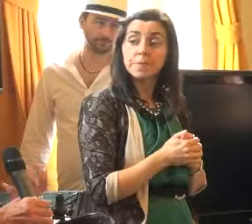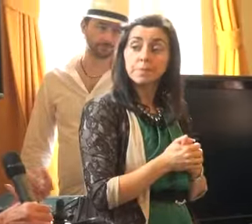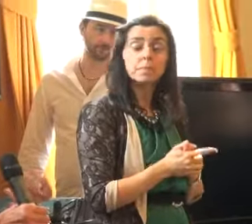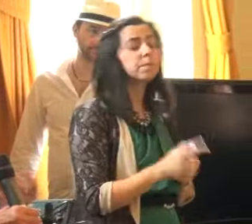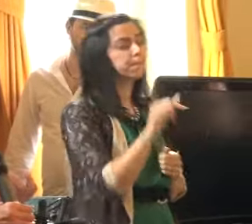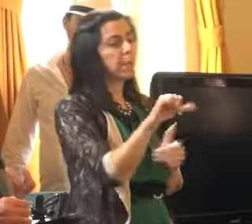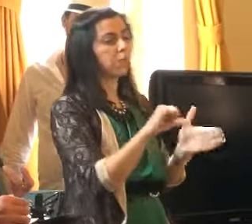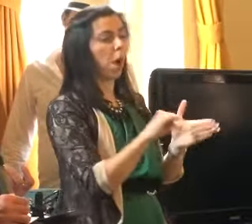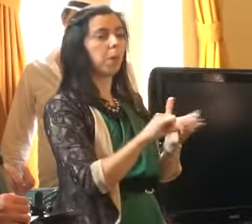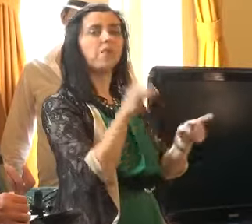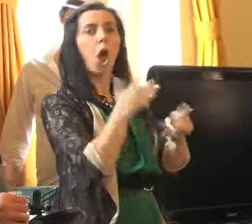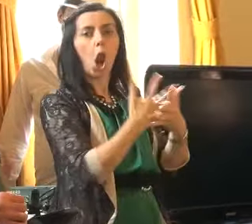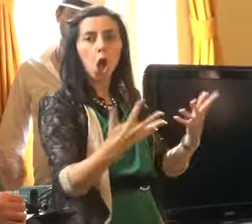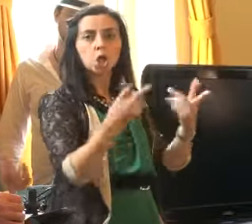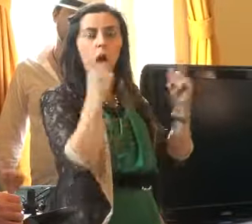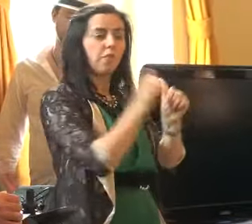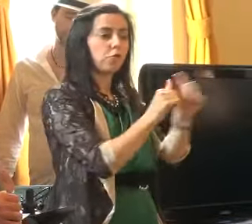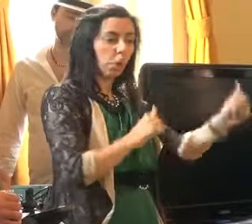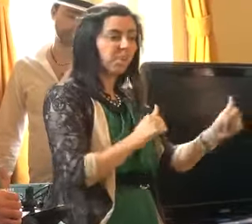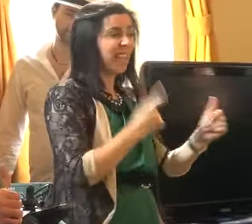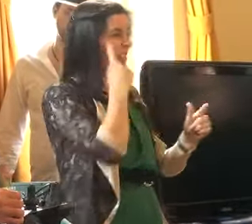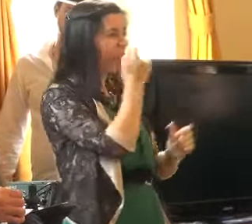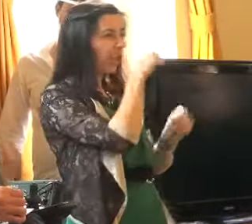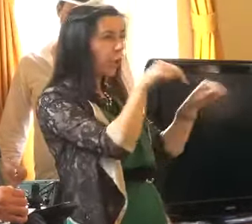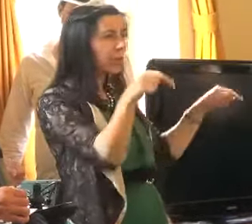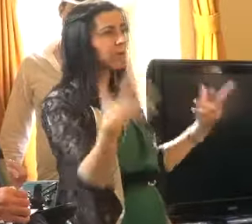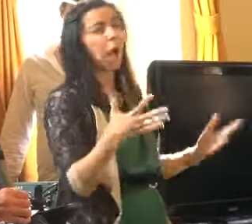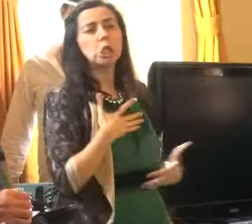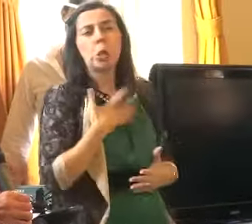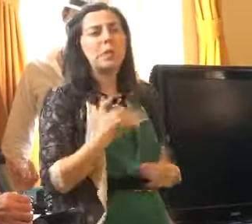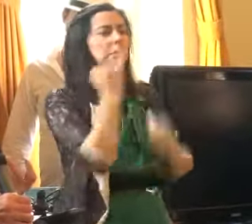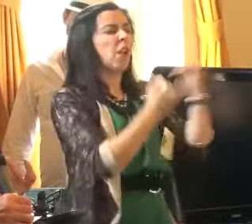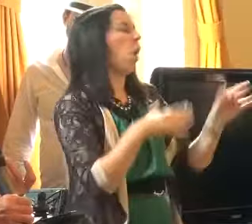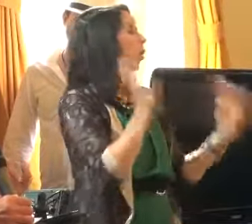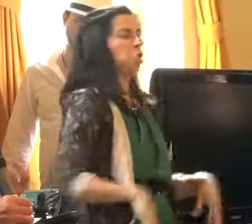The problem with most employers, and there's probably a few here tonight I don't mean to insult them but what the hell